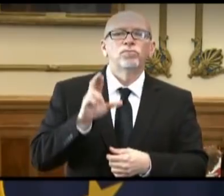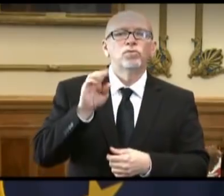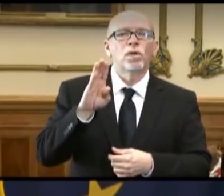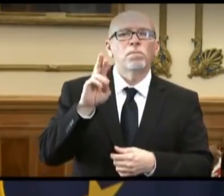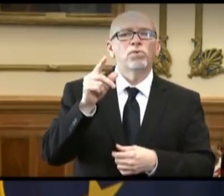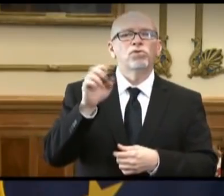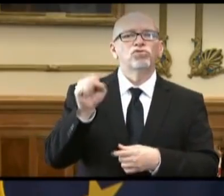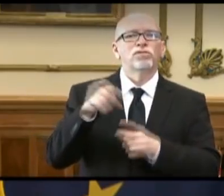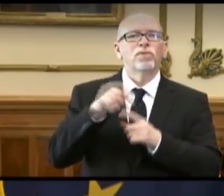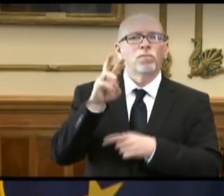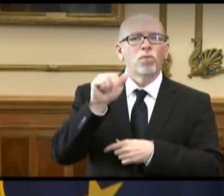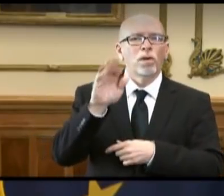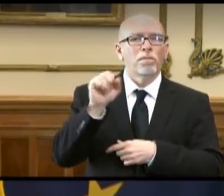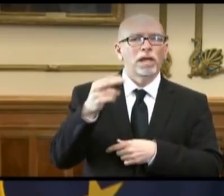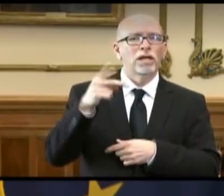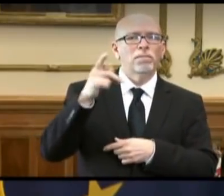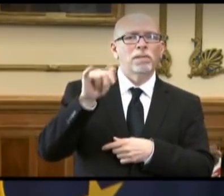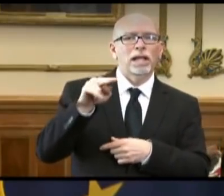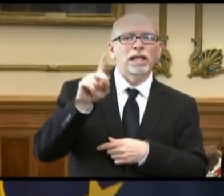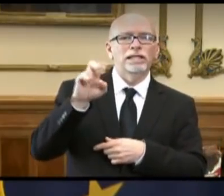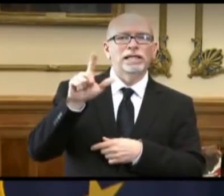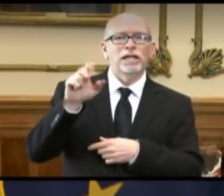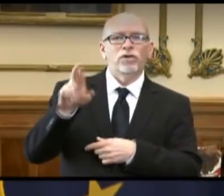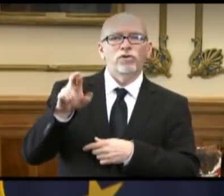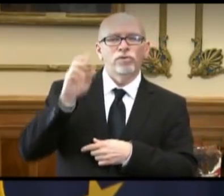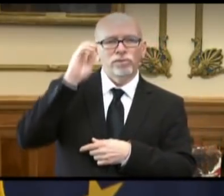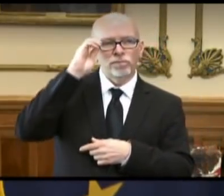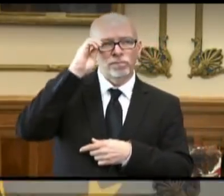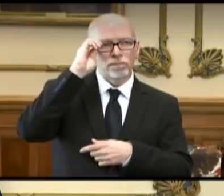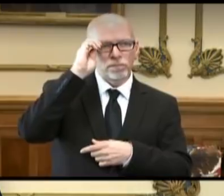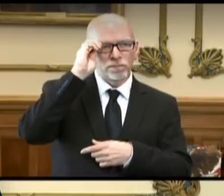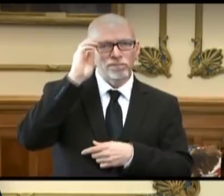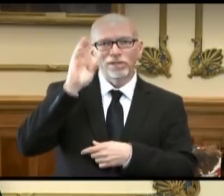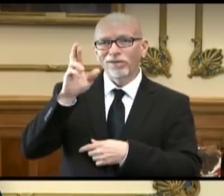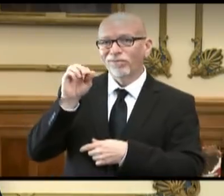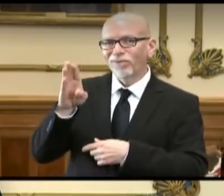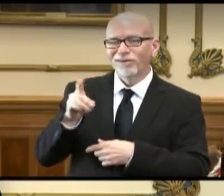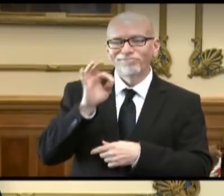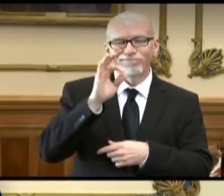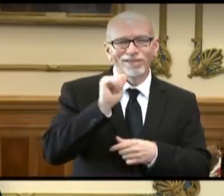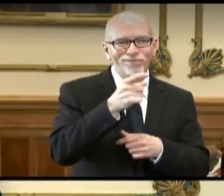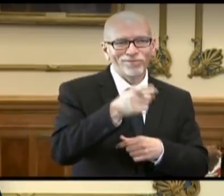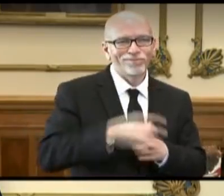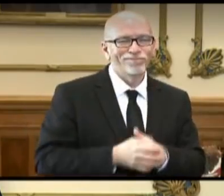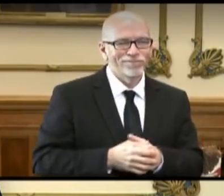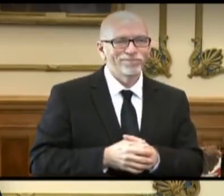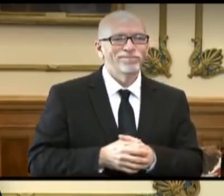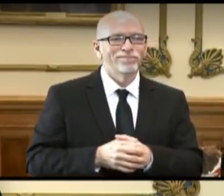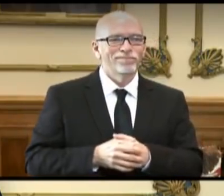WE'LL CONTINUE TO BE VERY TRANSPARENT. WHEN WE GET THAT INFORMATION, YOU'RE GOING TO HAVE IT.